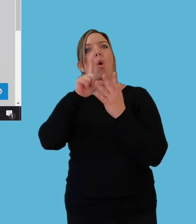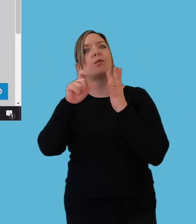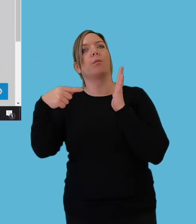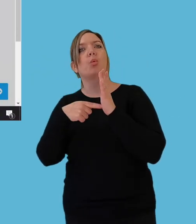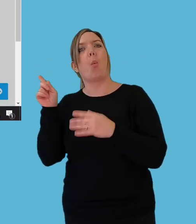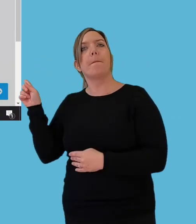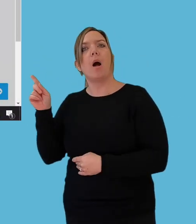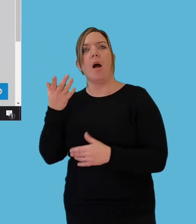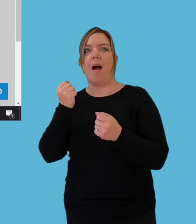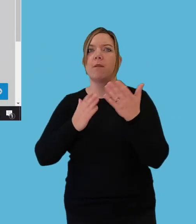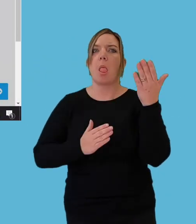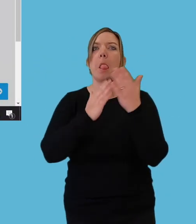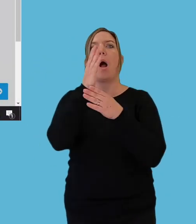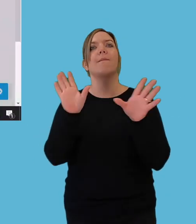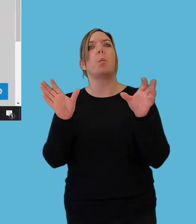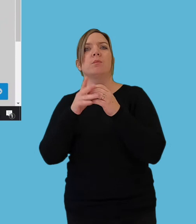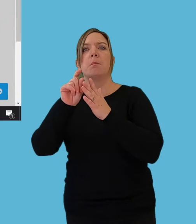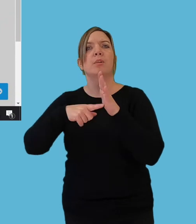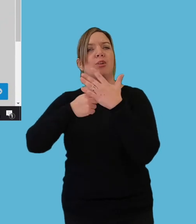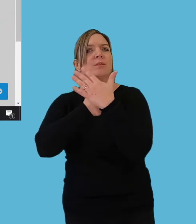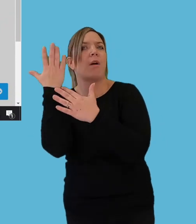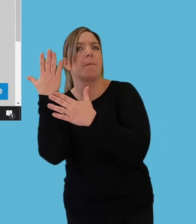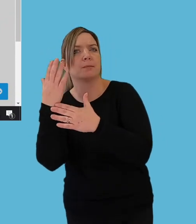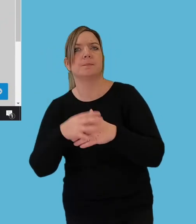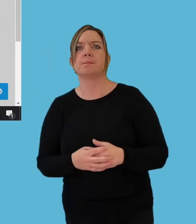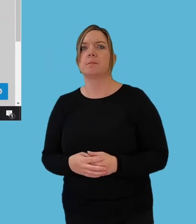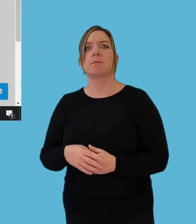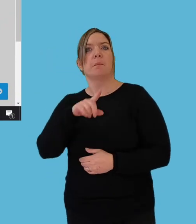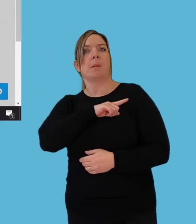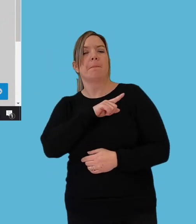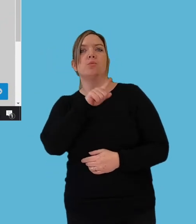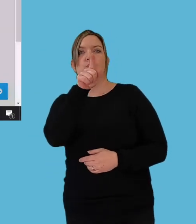so for example here we can see on the 1st October we have a live workshop on project development.